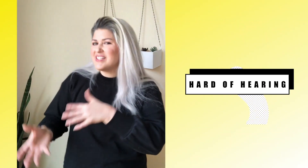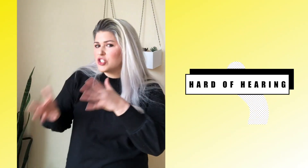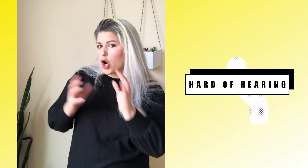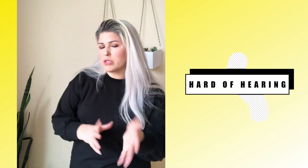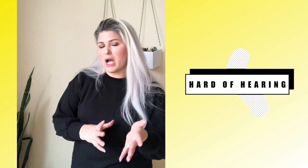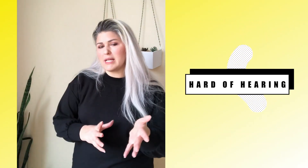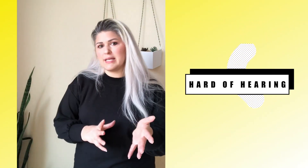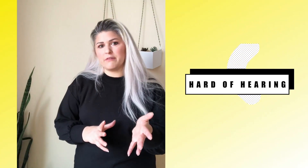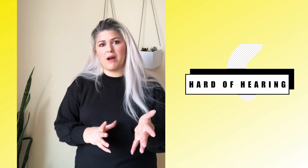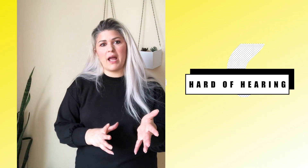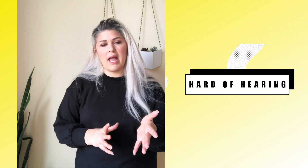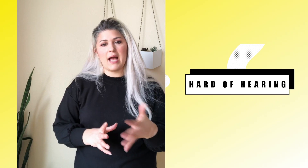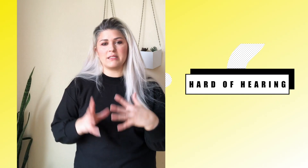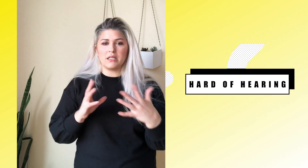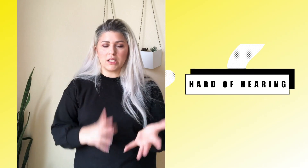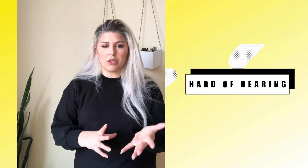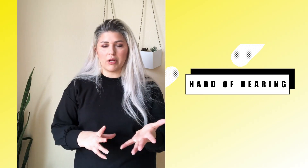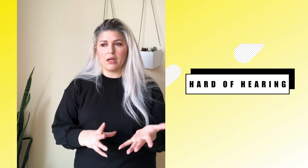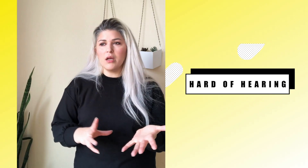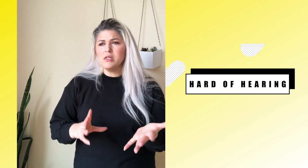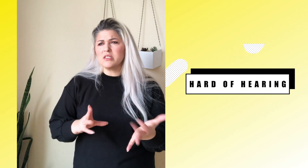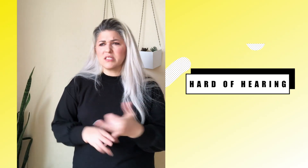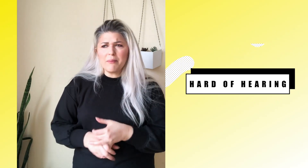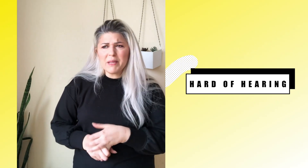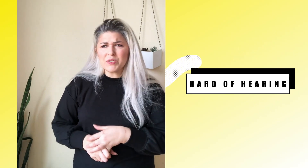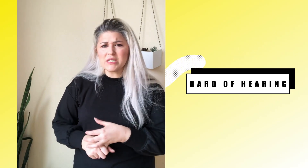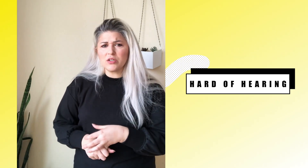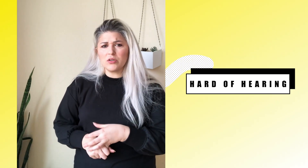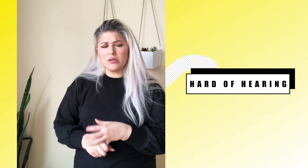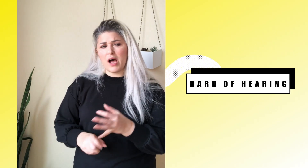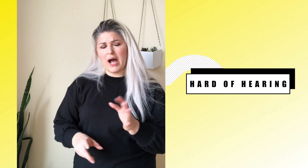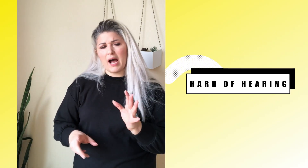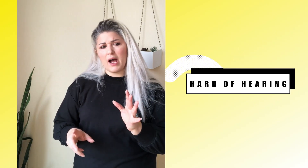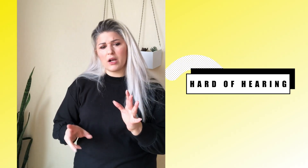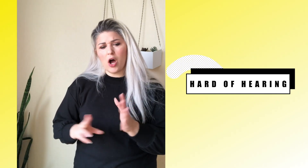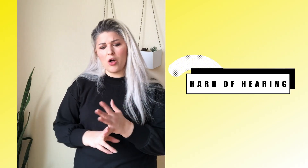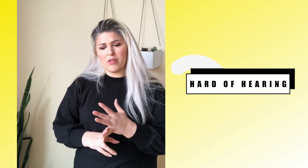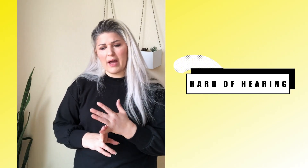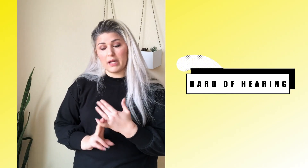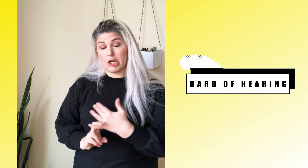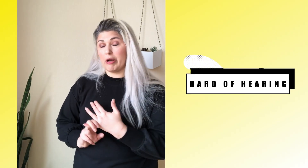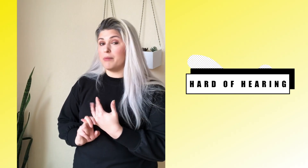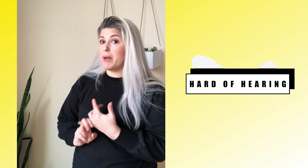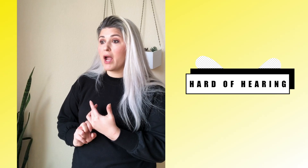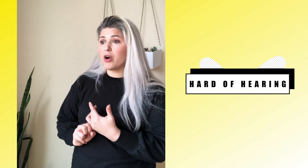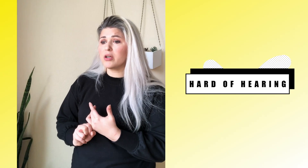but they don't identify as hearing. Some people still call that hearing impaired.